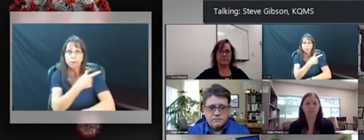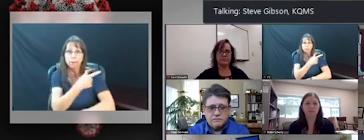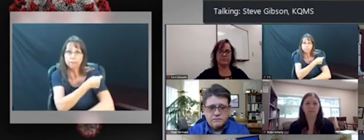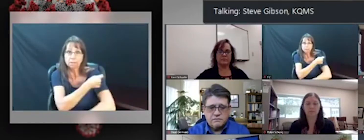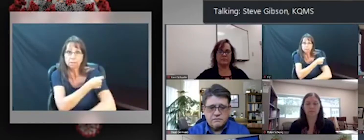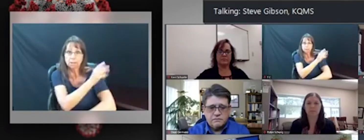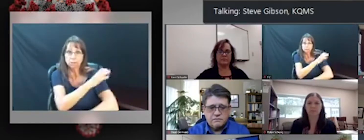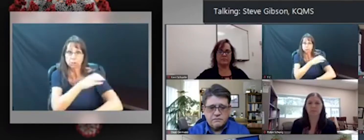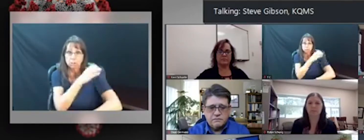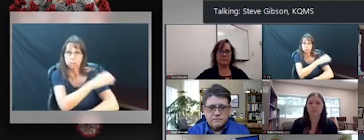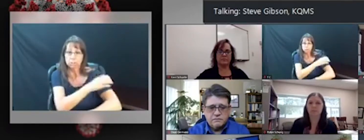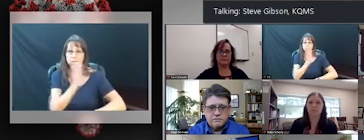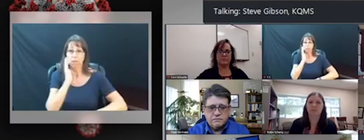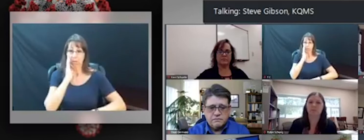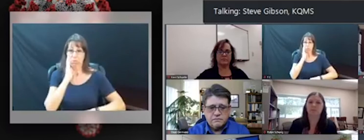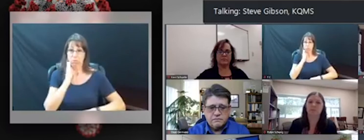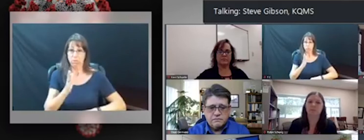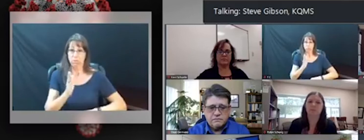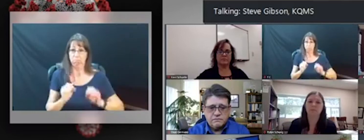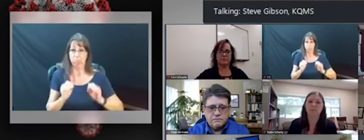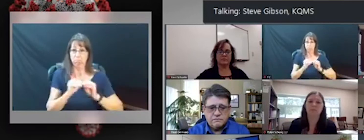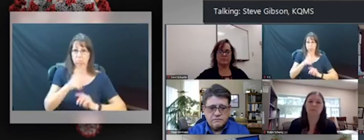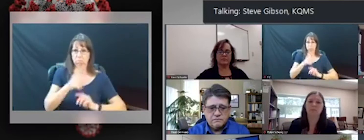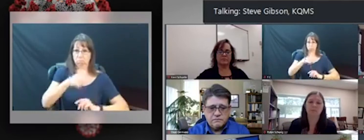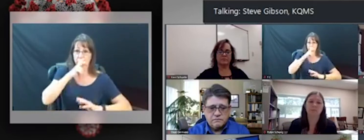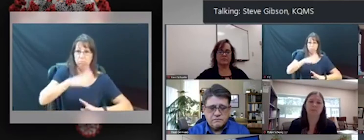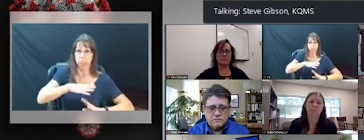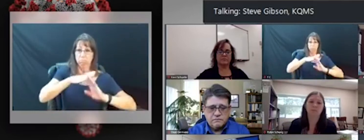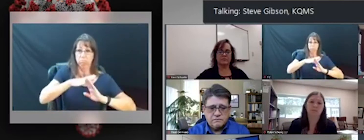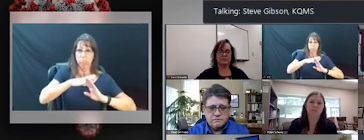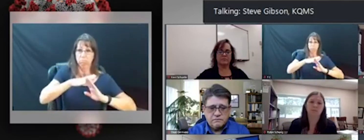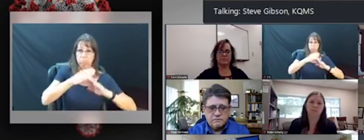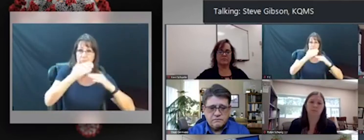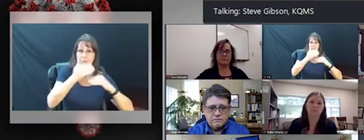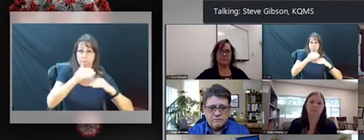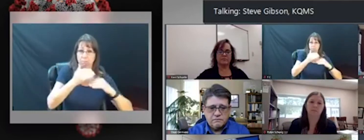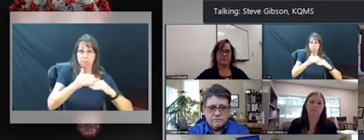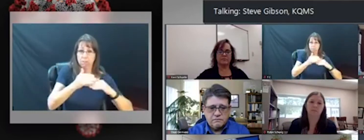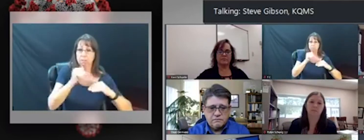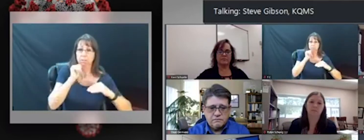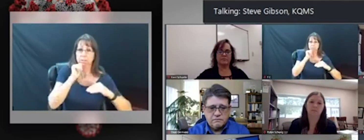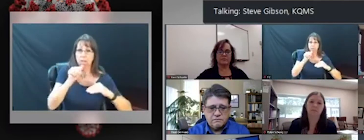place to prevent spread of COVID-19 and will testing be available at that event?